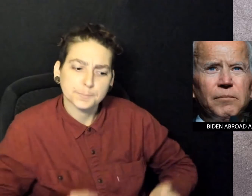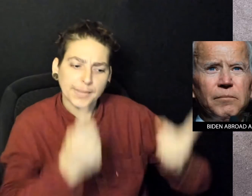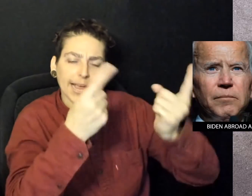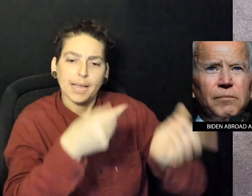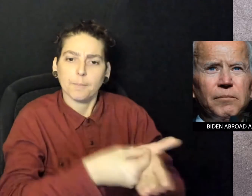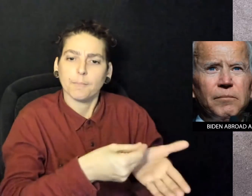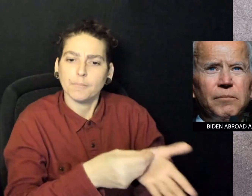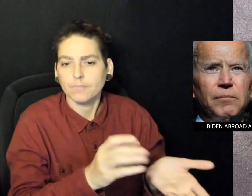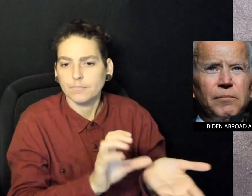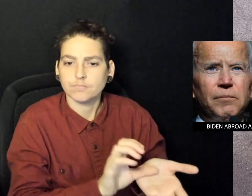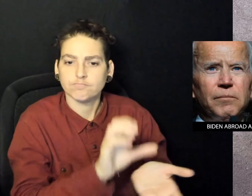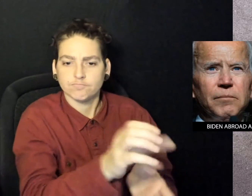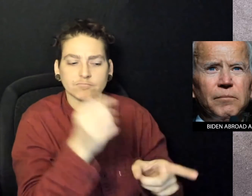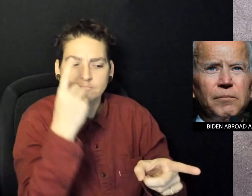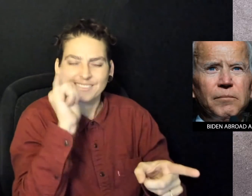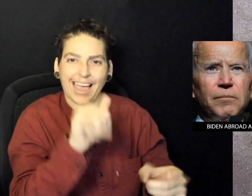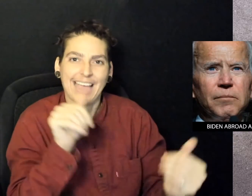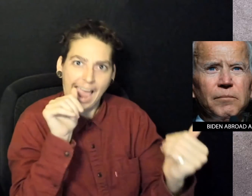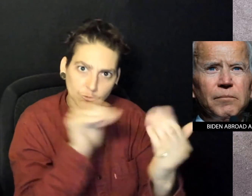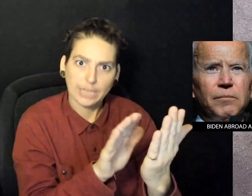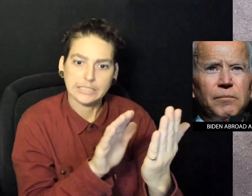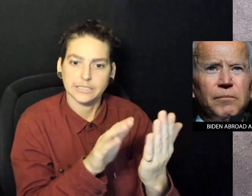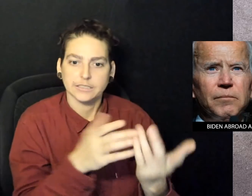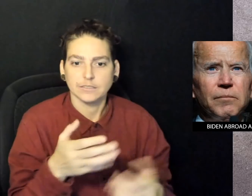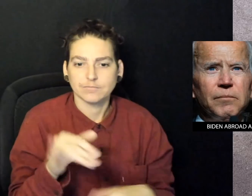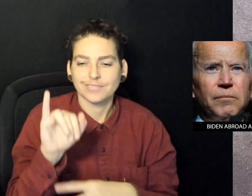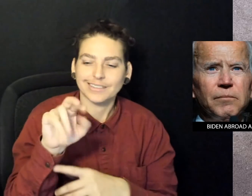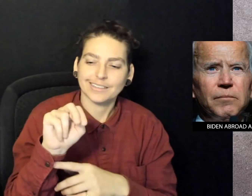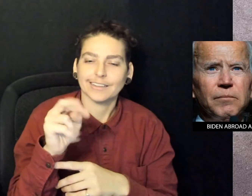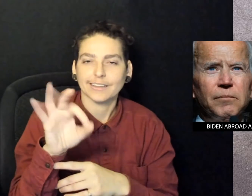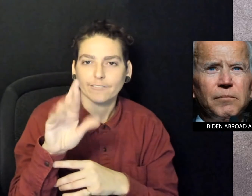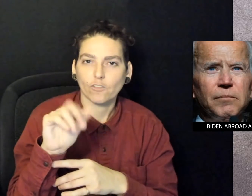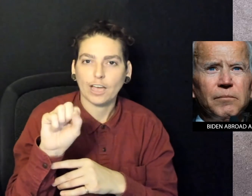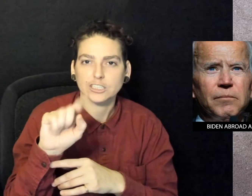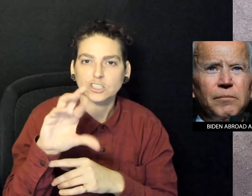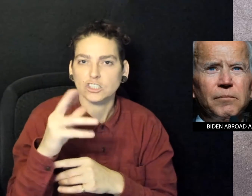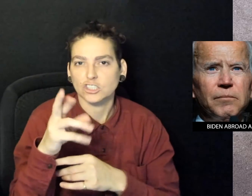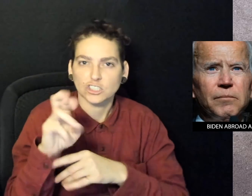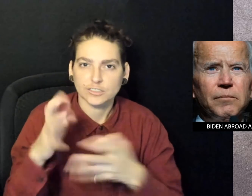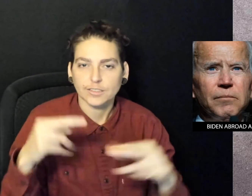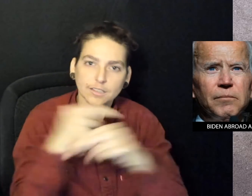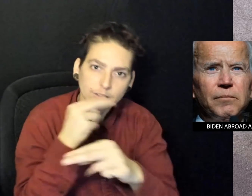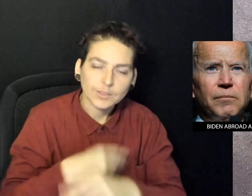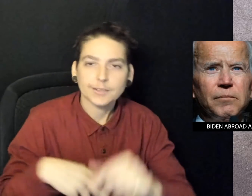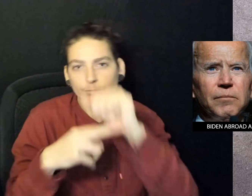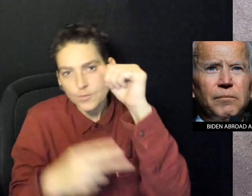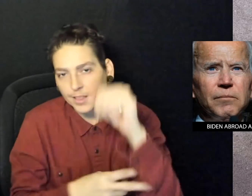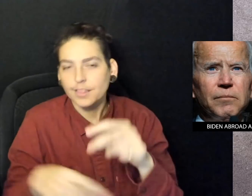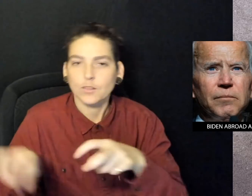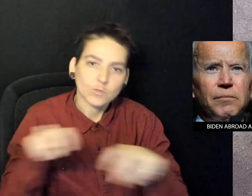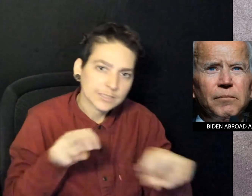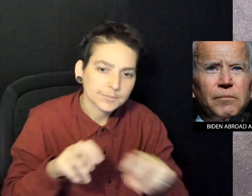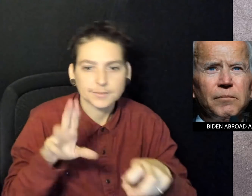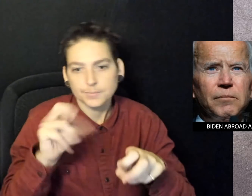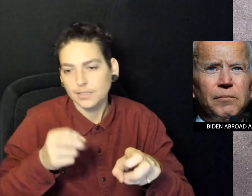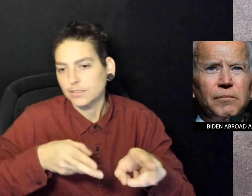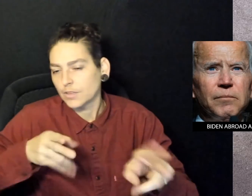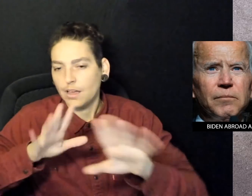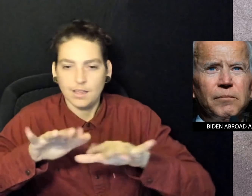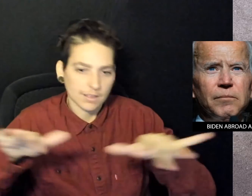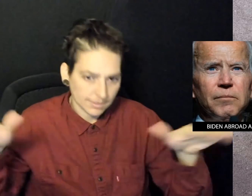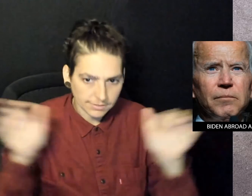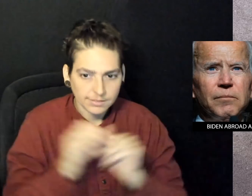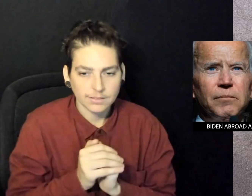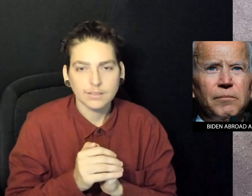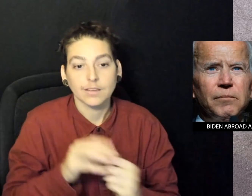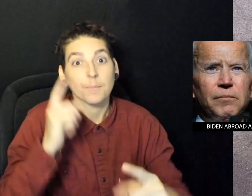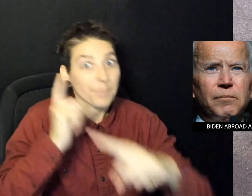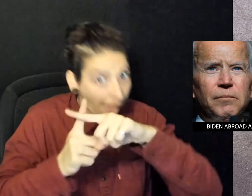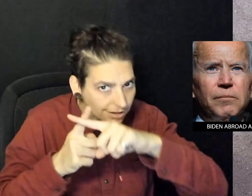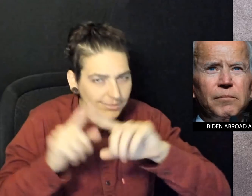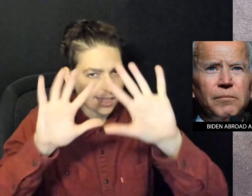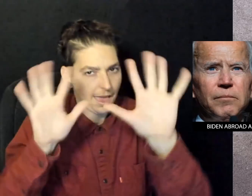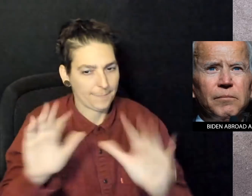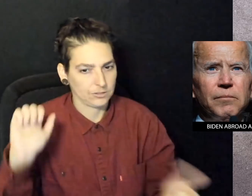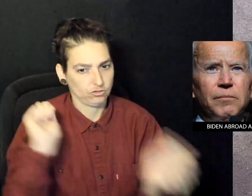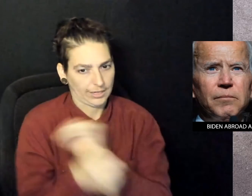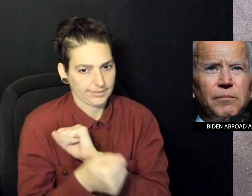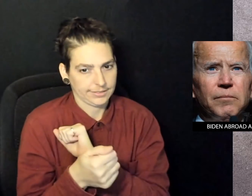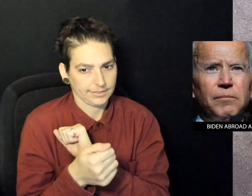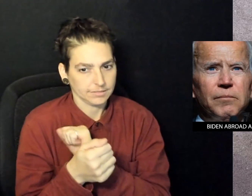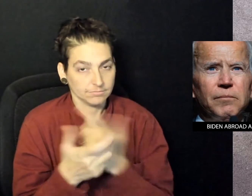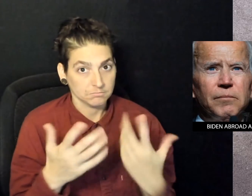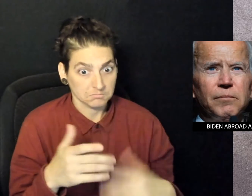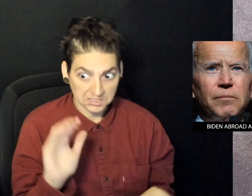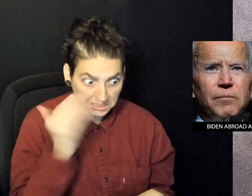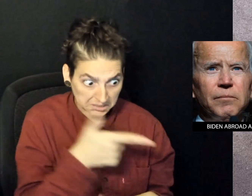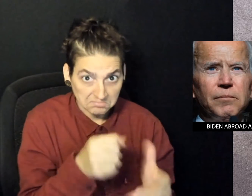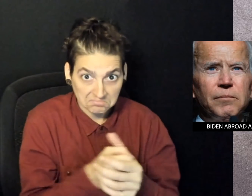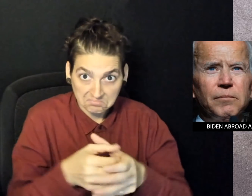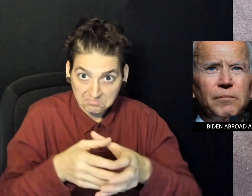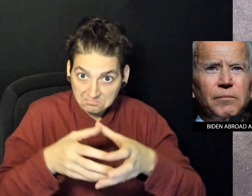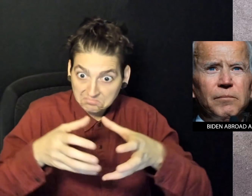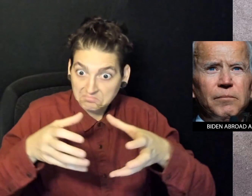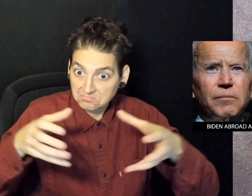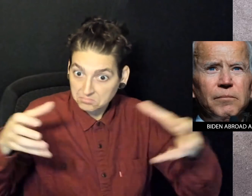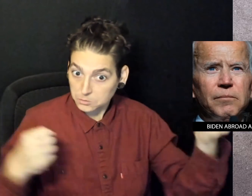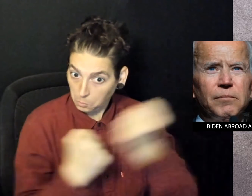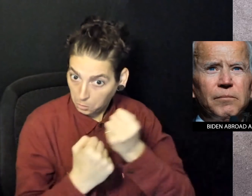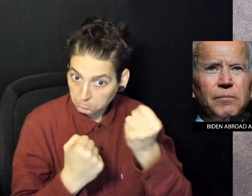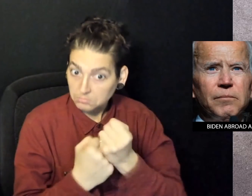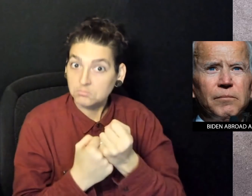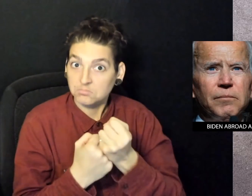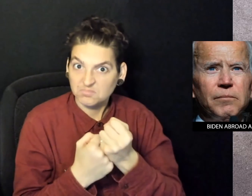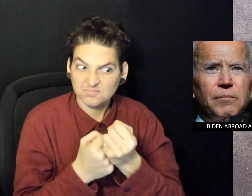bills that address infrastructure and climate change appear to be gaining support